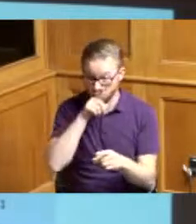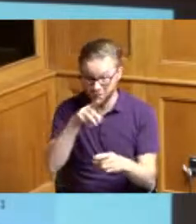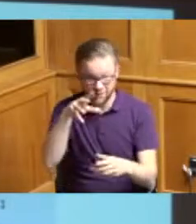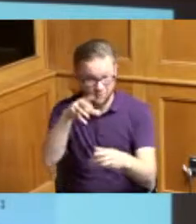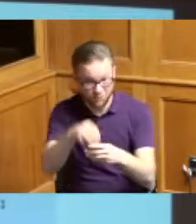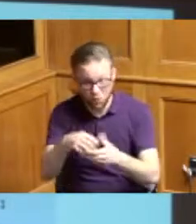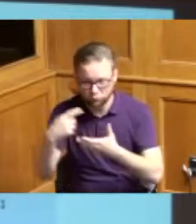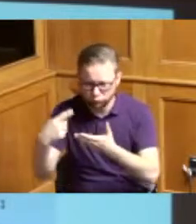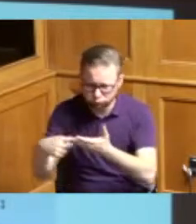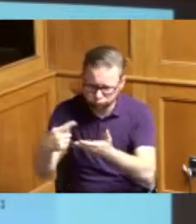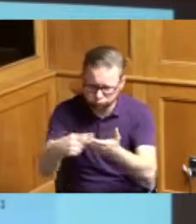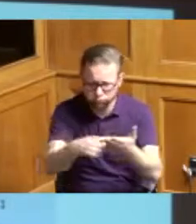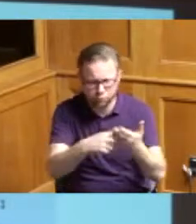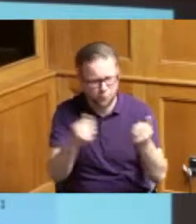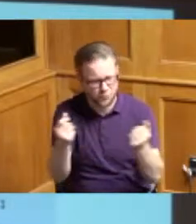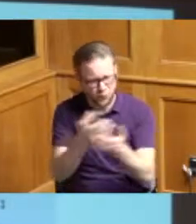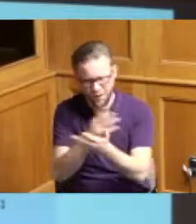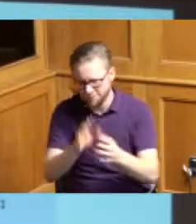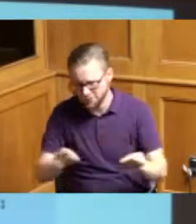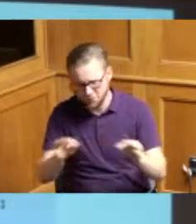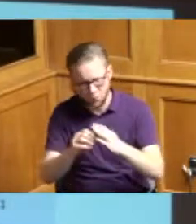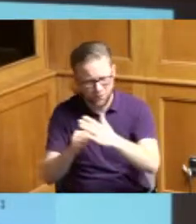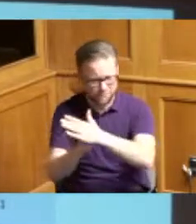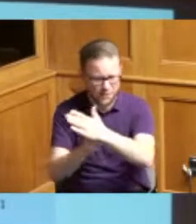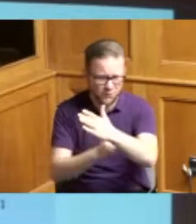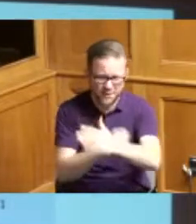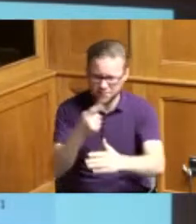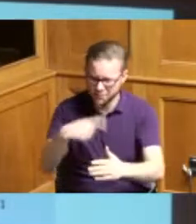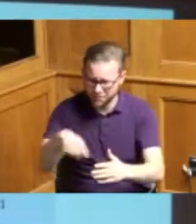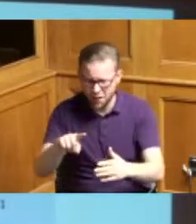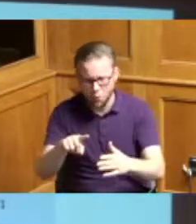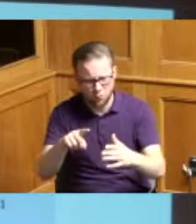all of the pillars you know as we broke out the meetings and fought four different sessions and